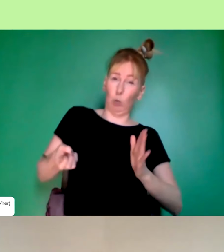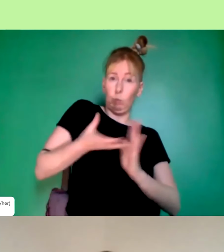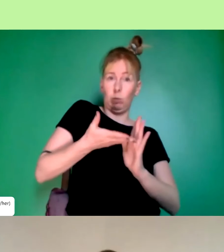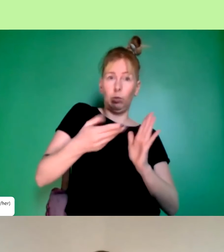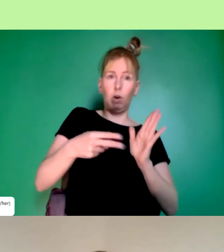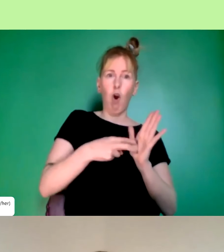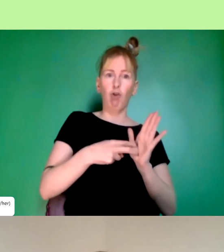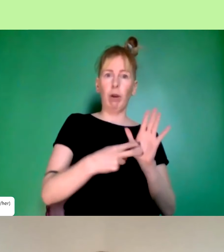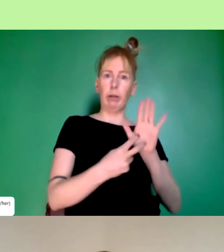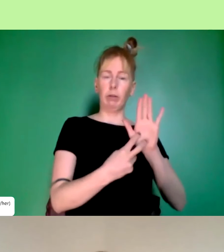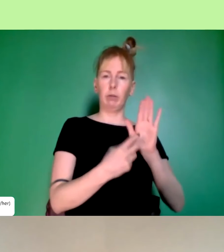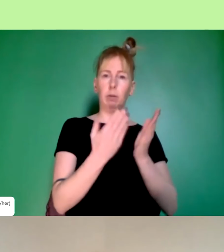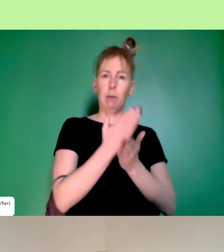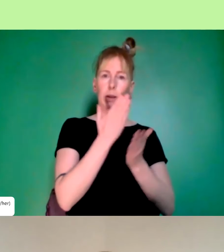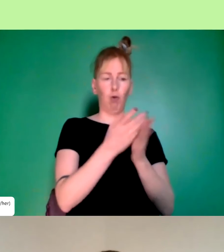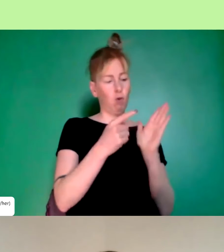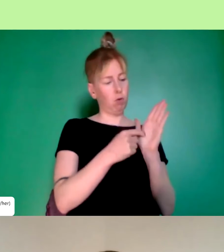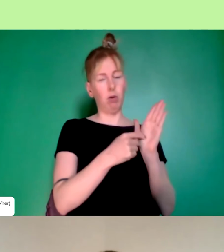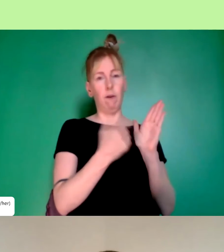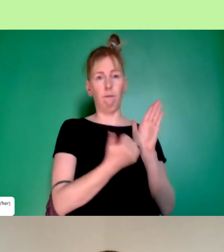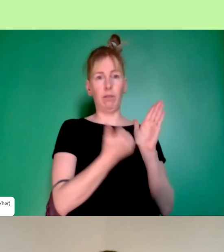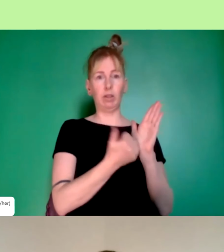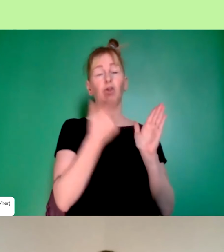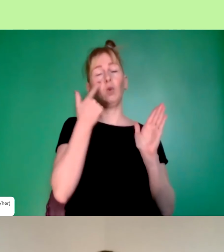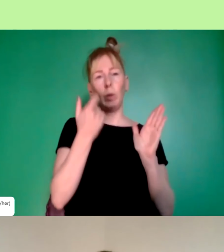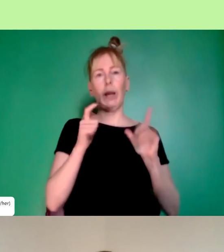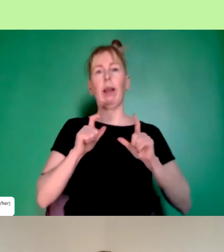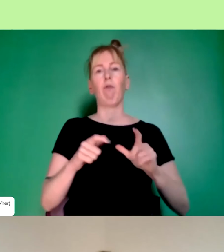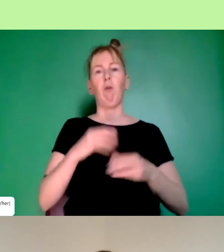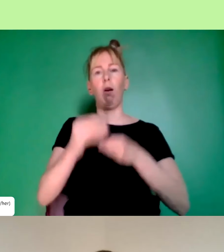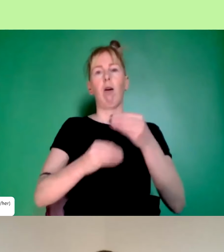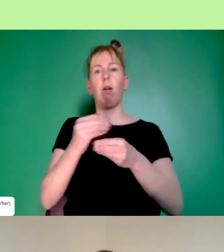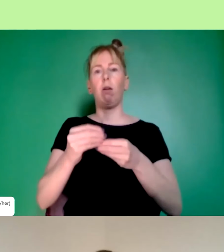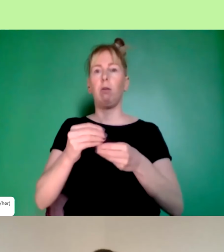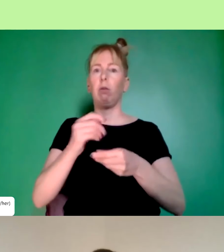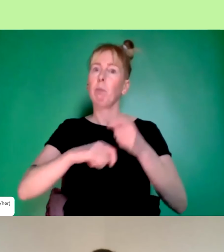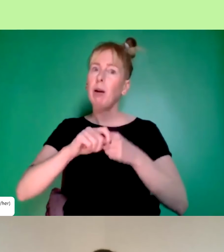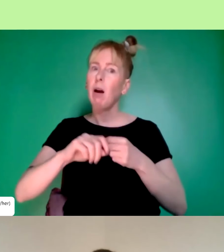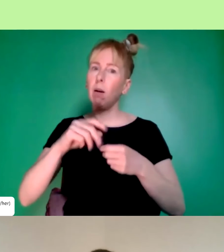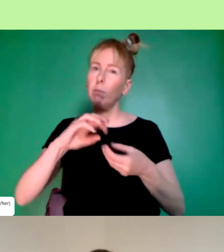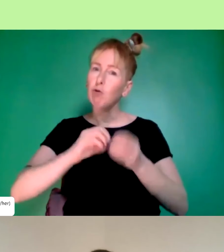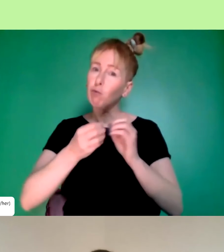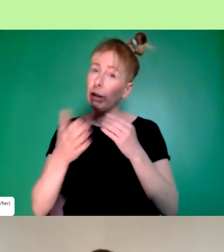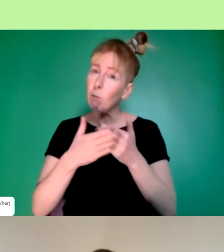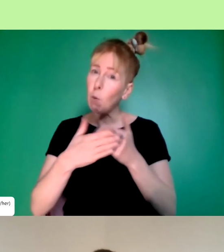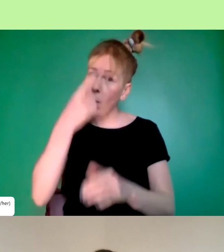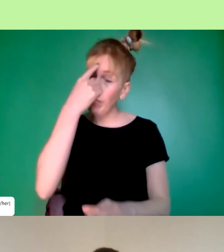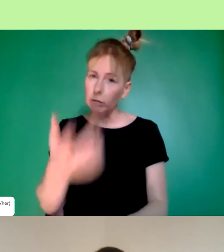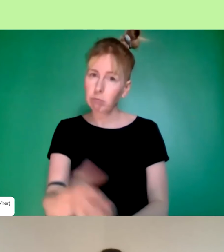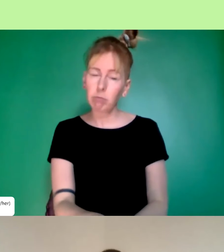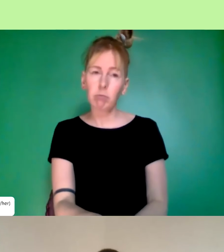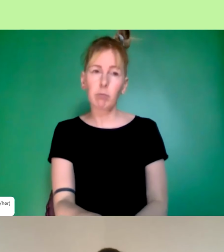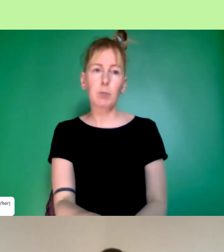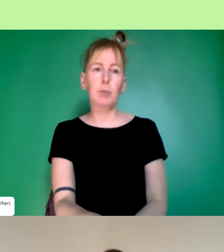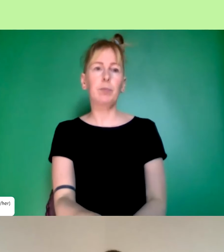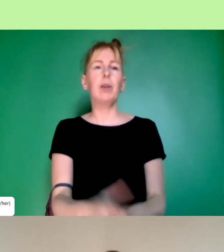just becomes creative and less administrative? So that was just an observation,